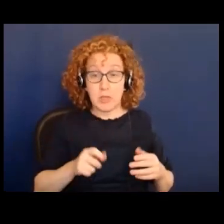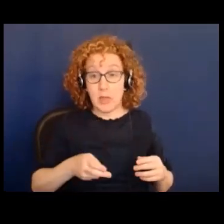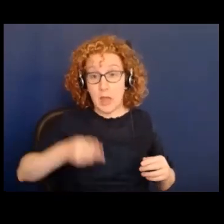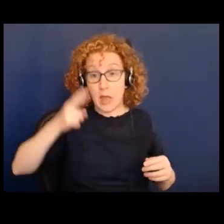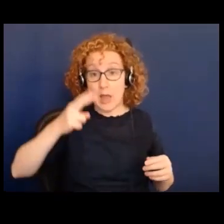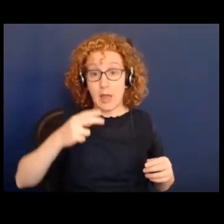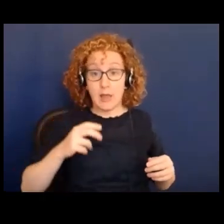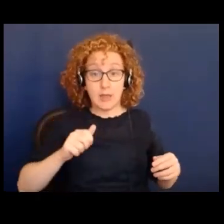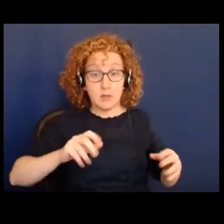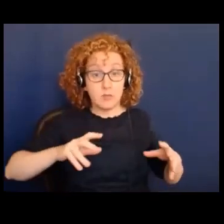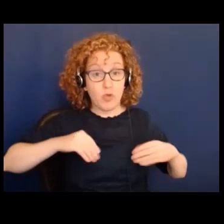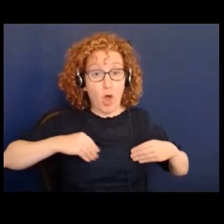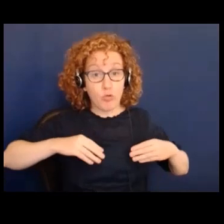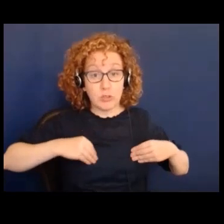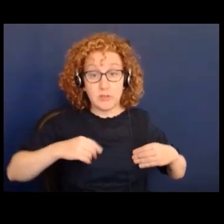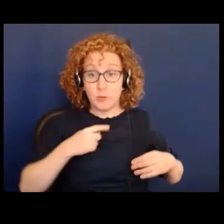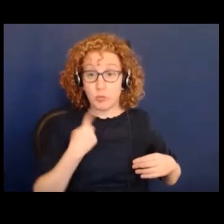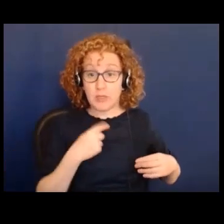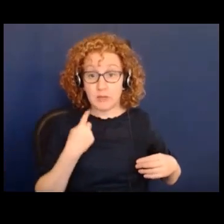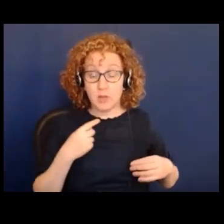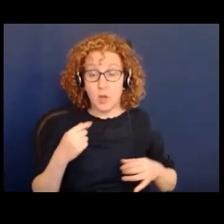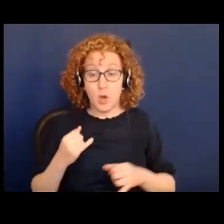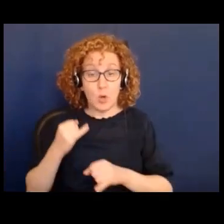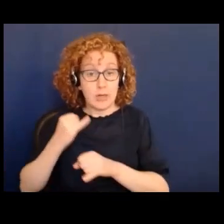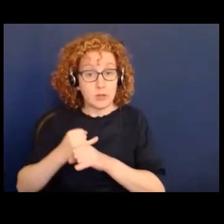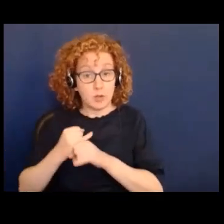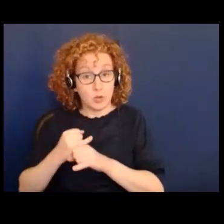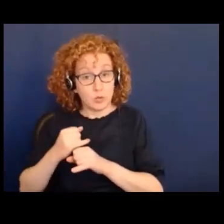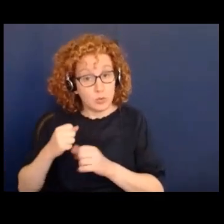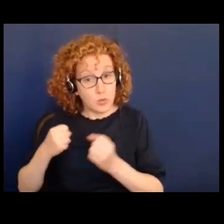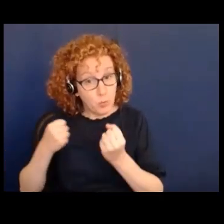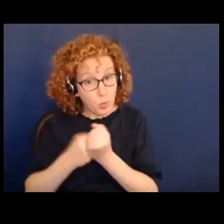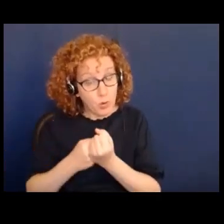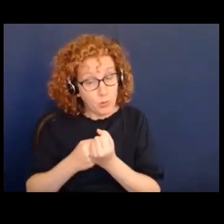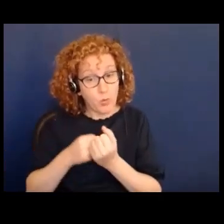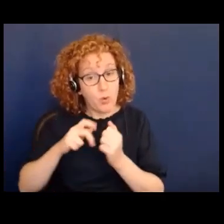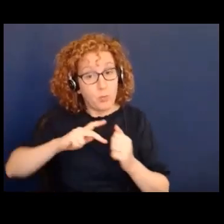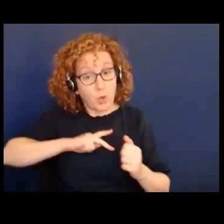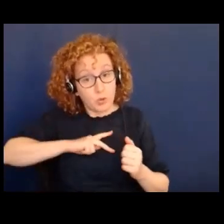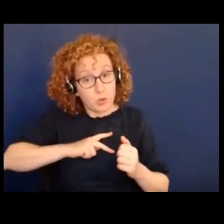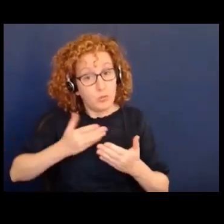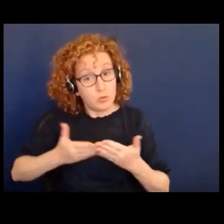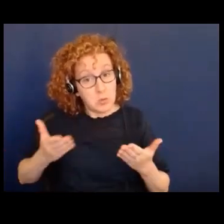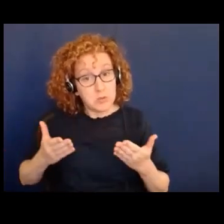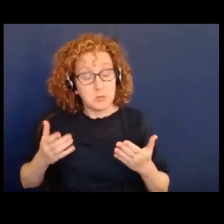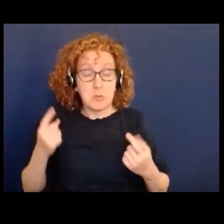institutional support or other personal resources should consider that the travel advisors are not